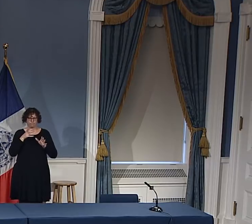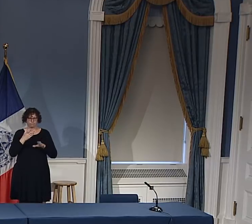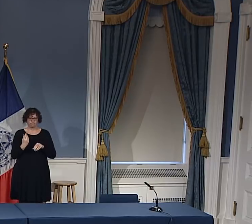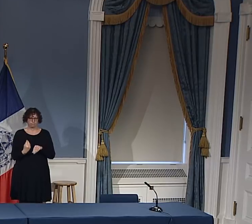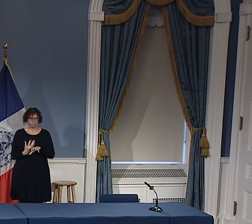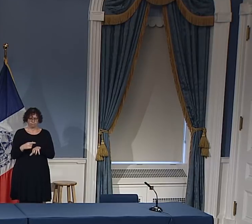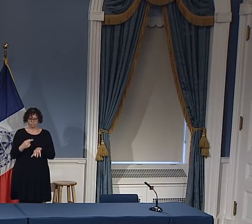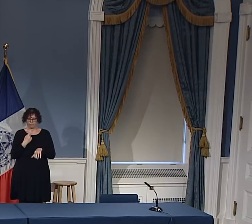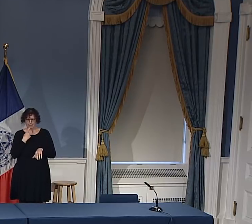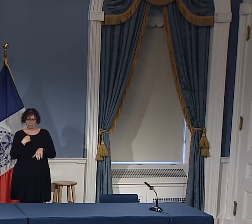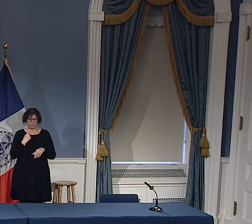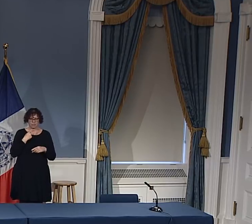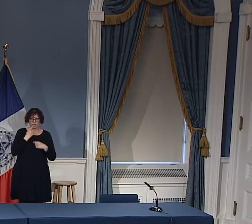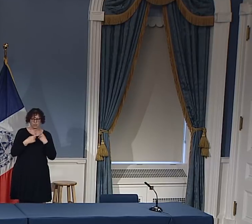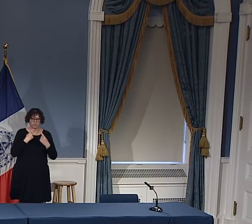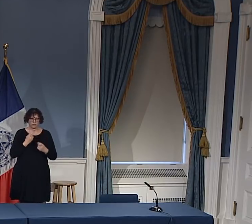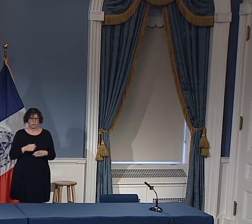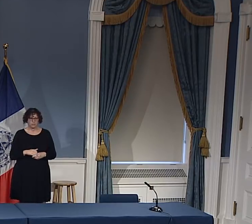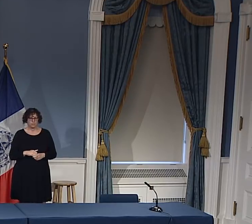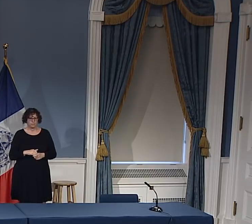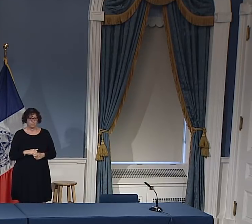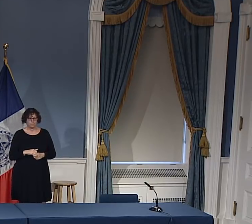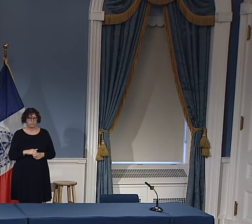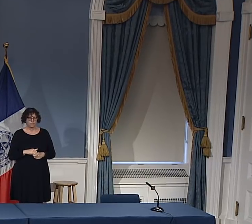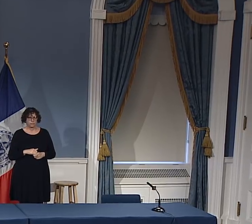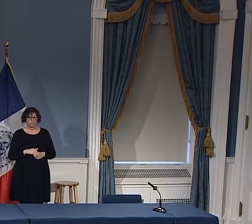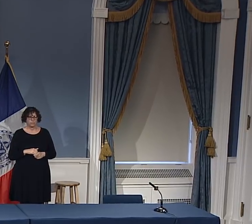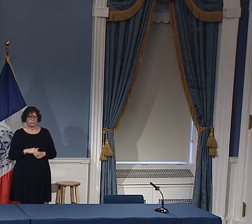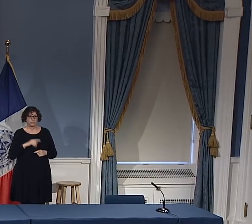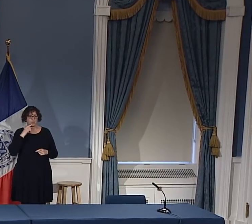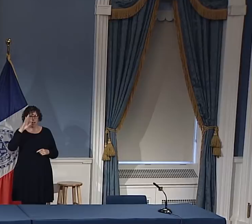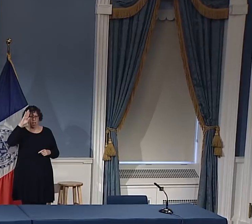QUESTIONS. FIRST UP IS